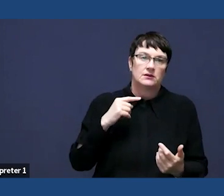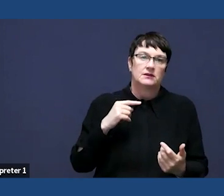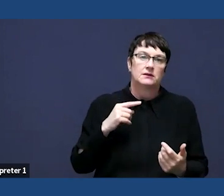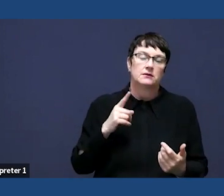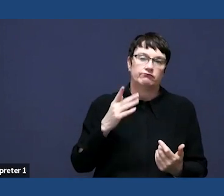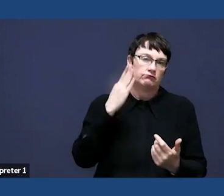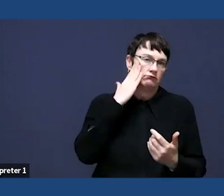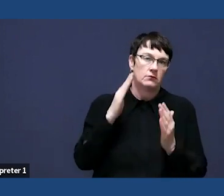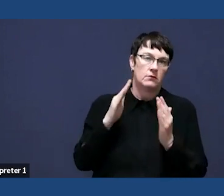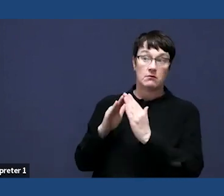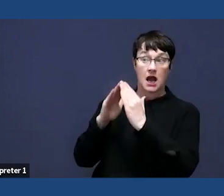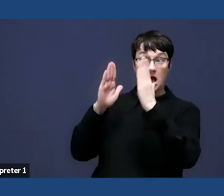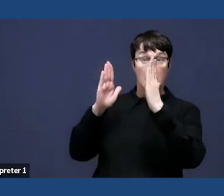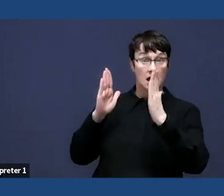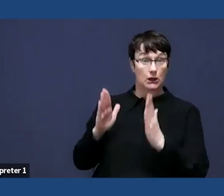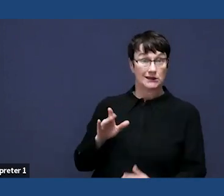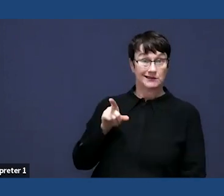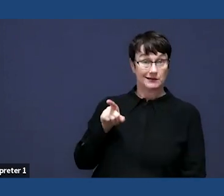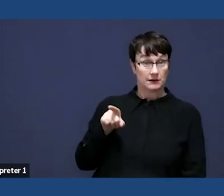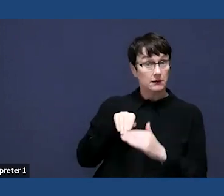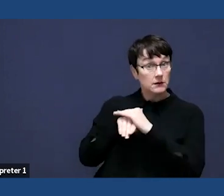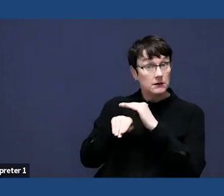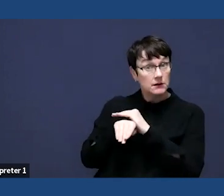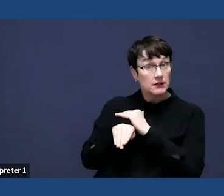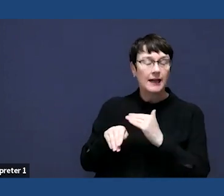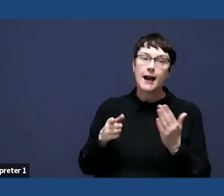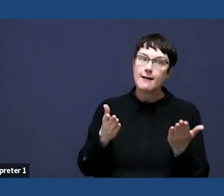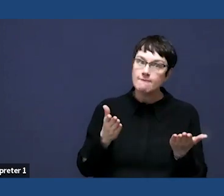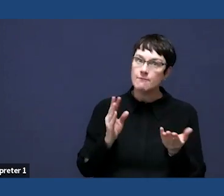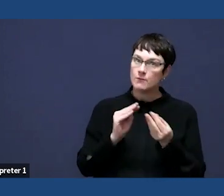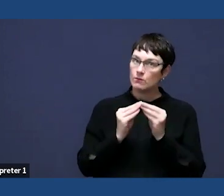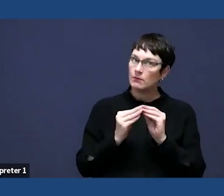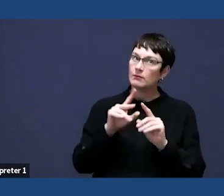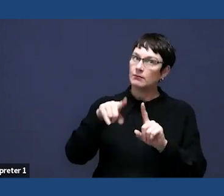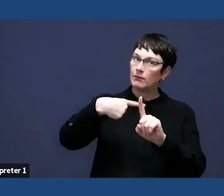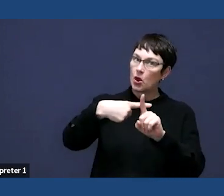That's another cross-sector problem that needs to be incentivized and solve for as well.